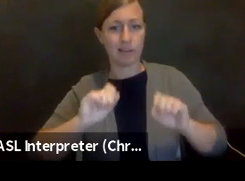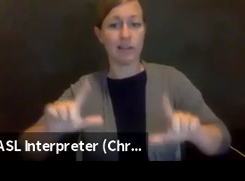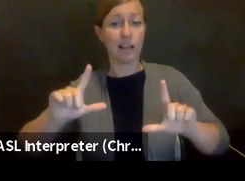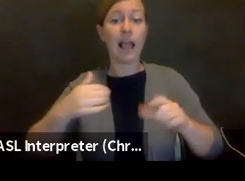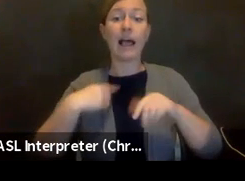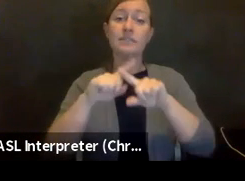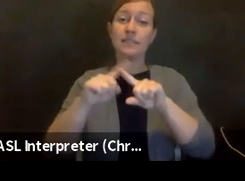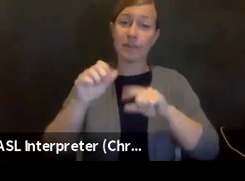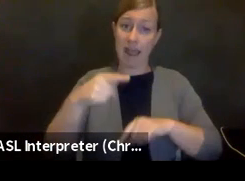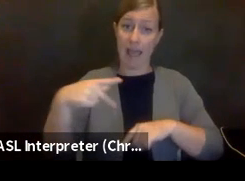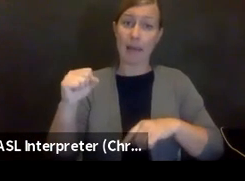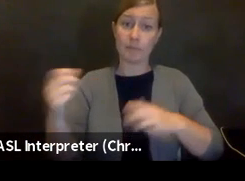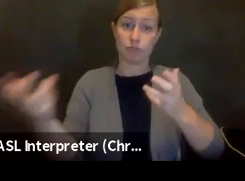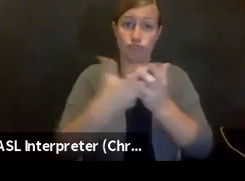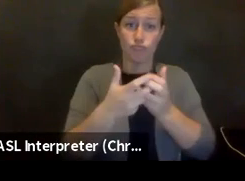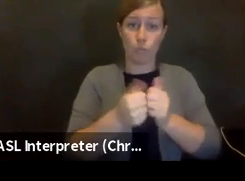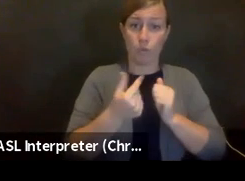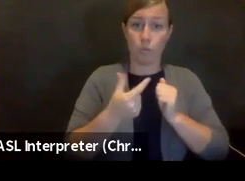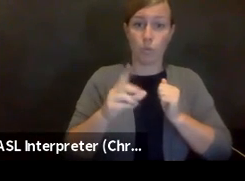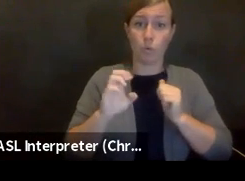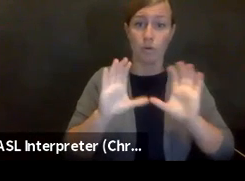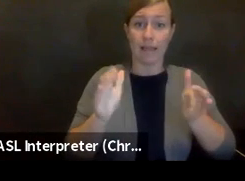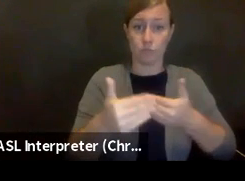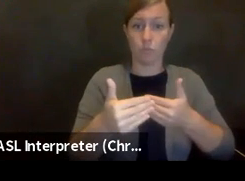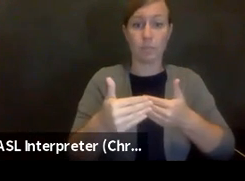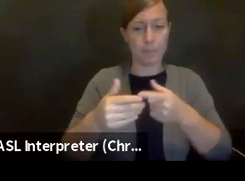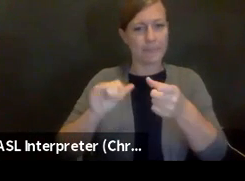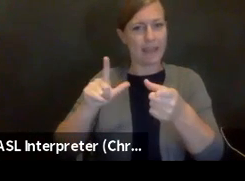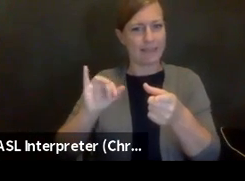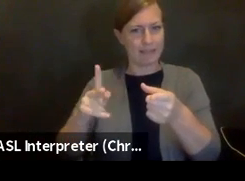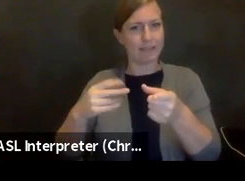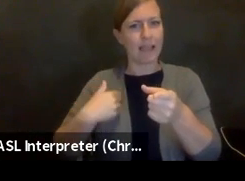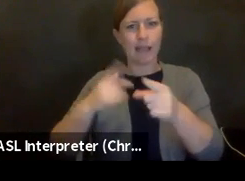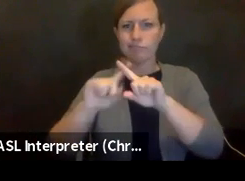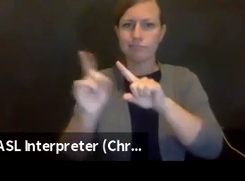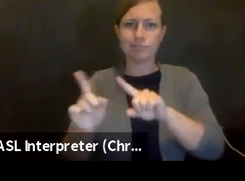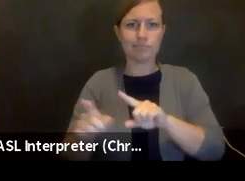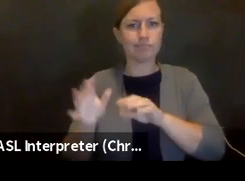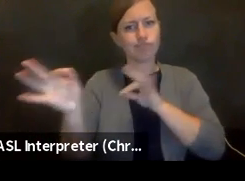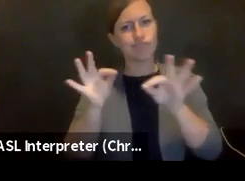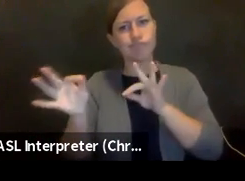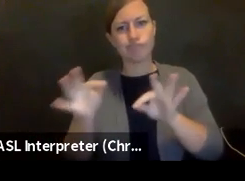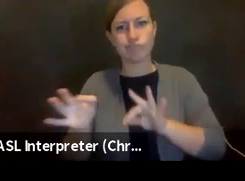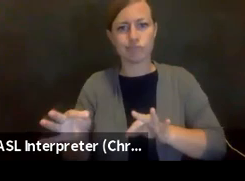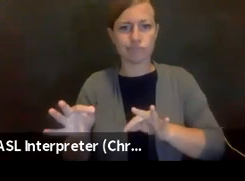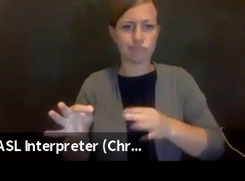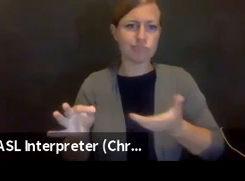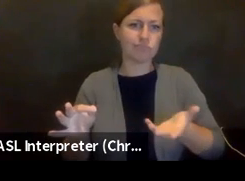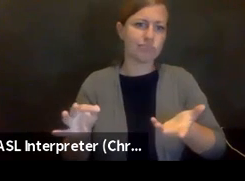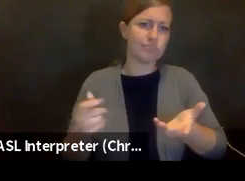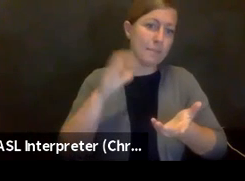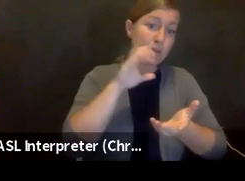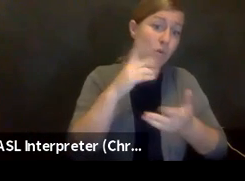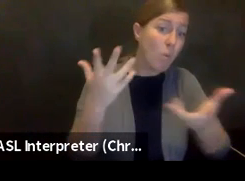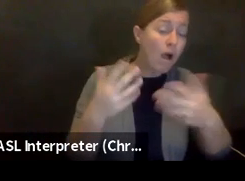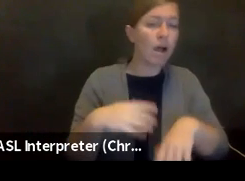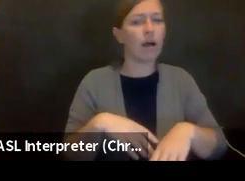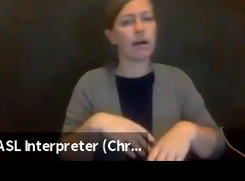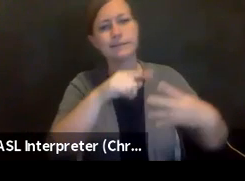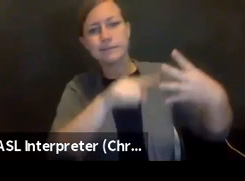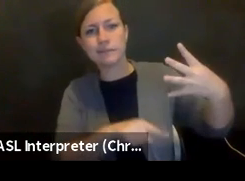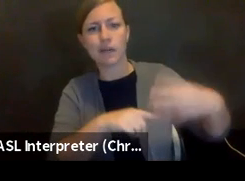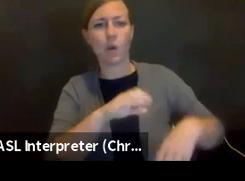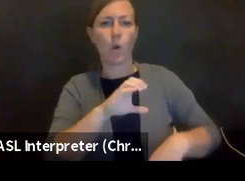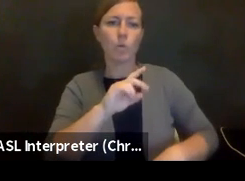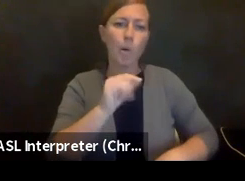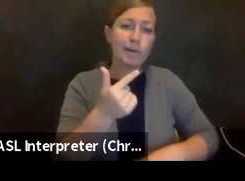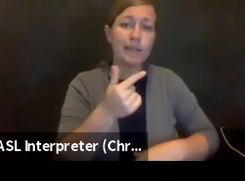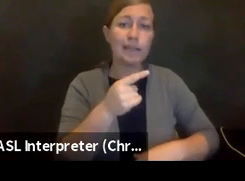Katherine Livick - ESD 112: This is a link from Google that you can check out and it'll just talk to you a little bit about what am I looking for, I'm looking for coding tools that work with Classroom. You can explore that.